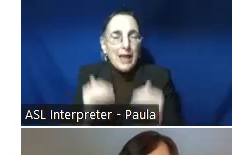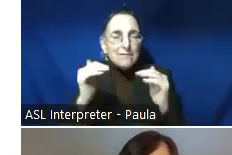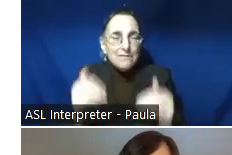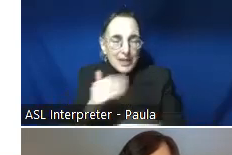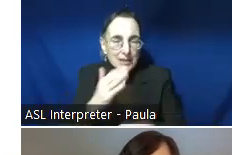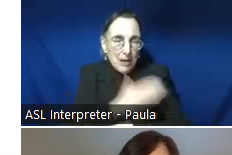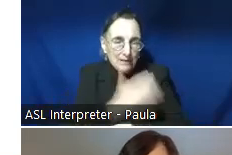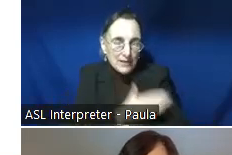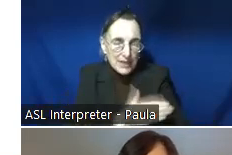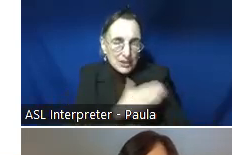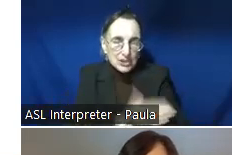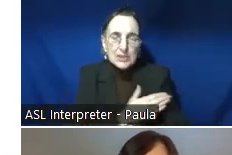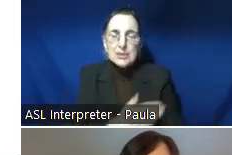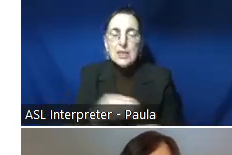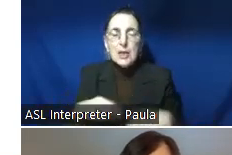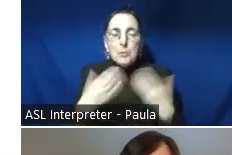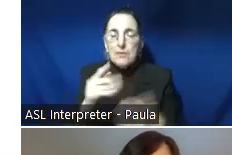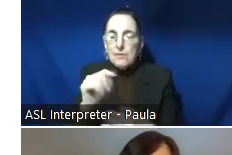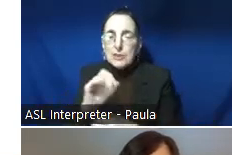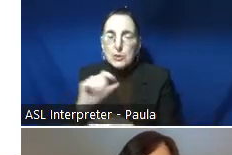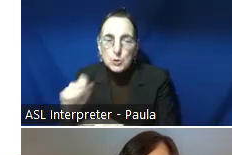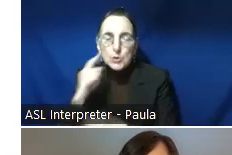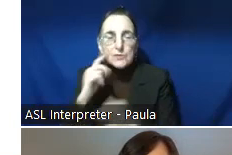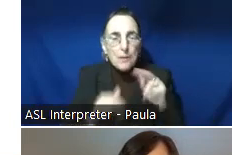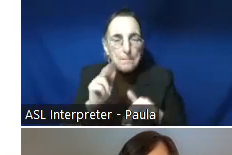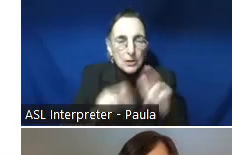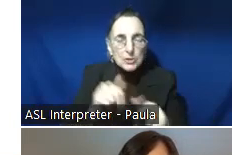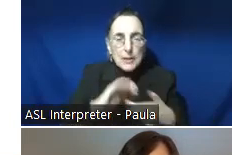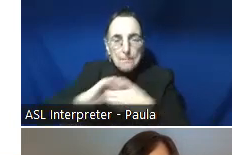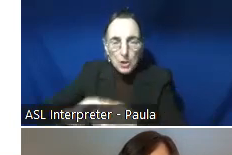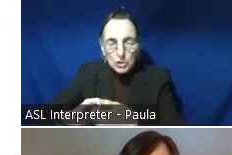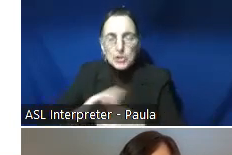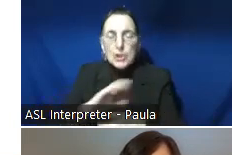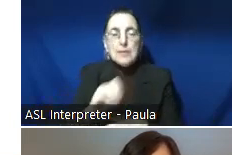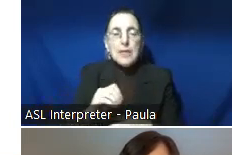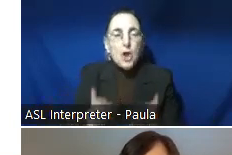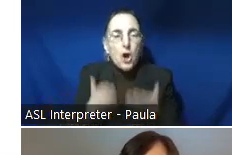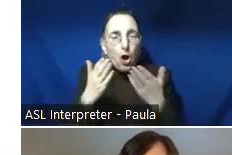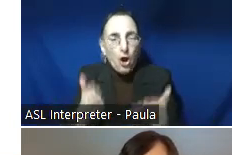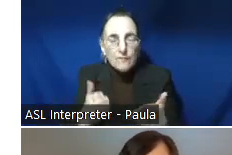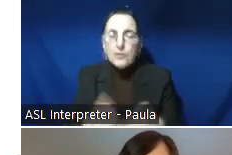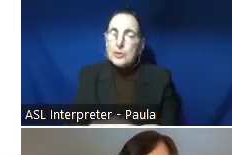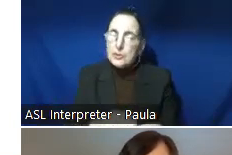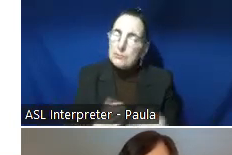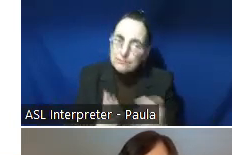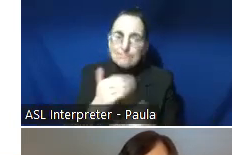cross sector partnerships and offers comprehensive steps and guidelines on how to find potential